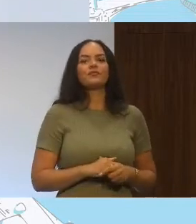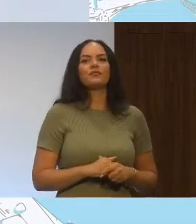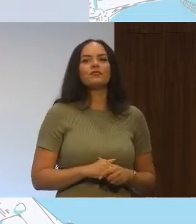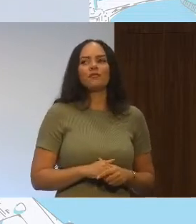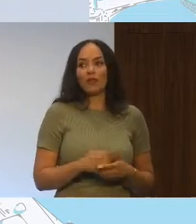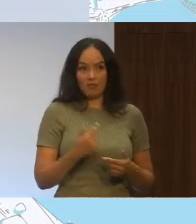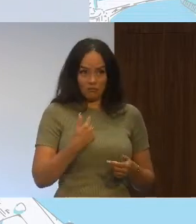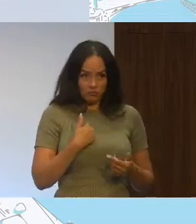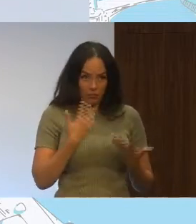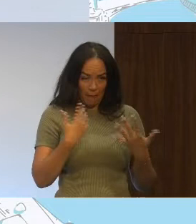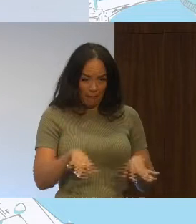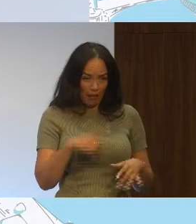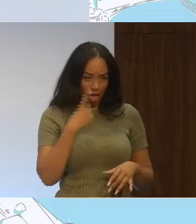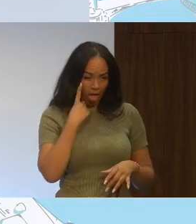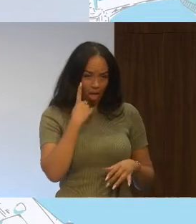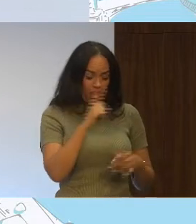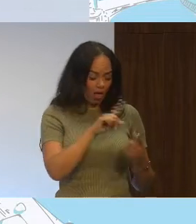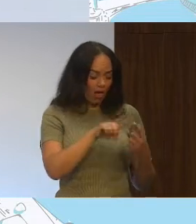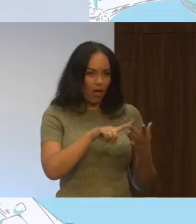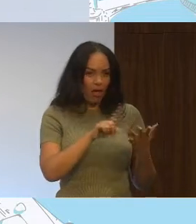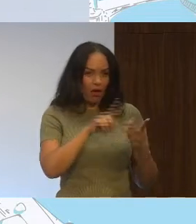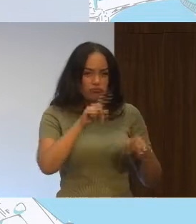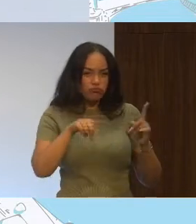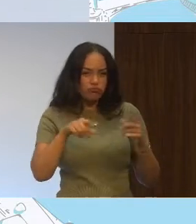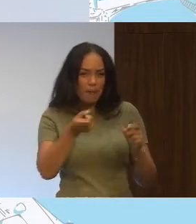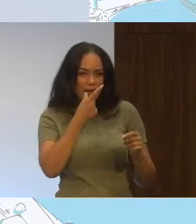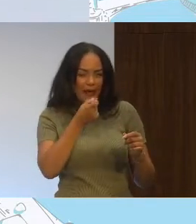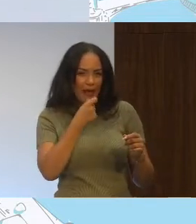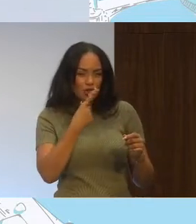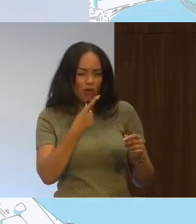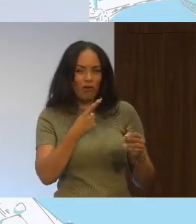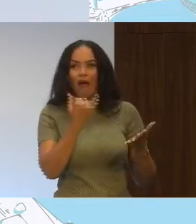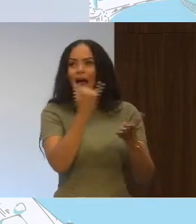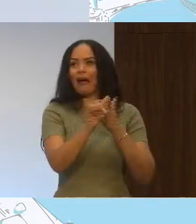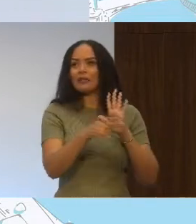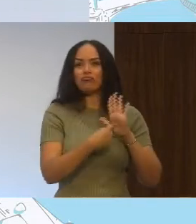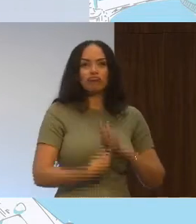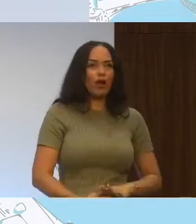every type of medication neuropathic, drugs, antidepressants, anticonvulsants,